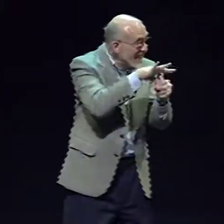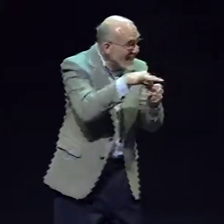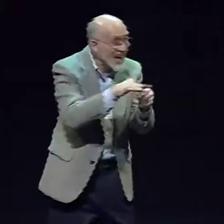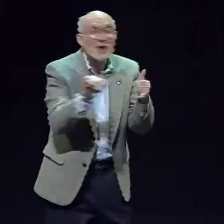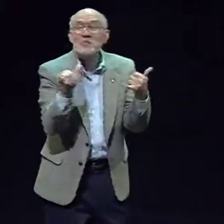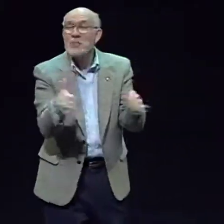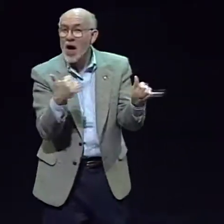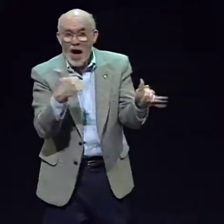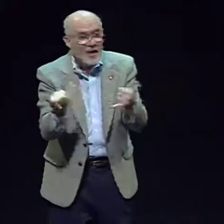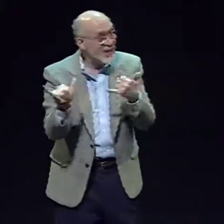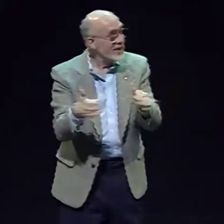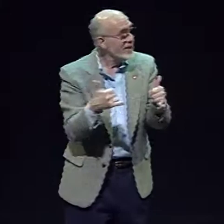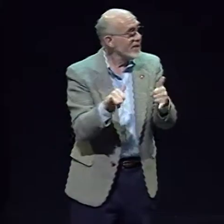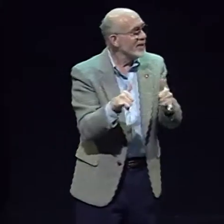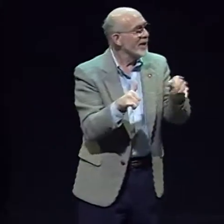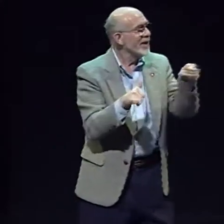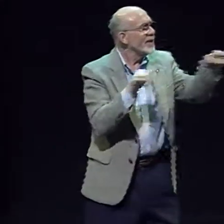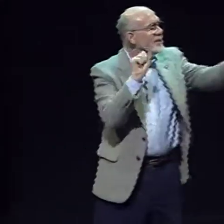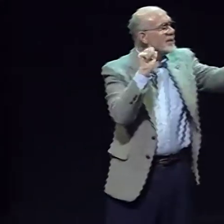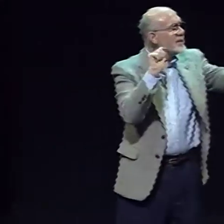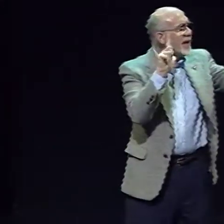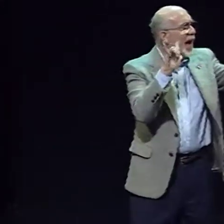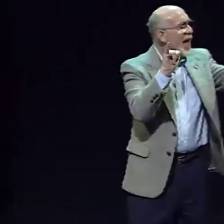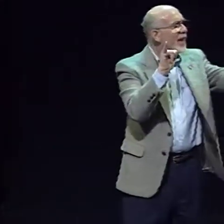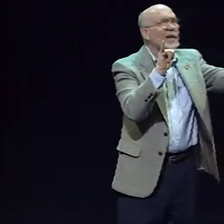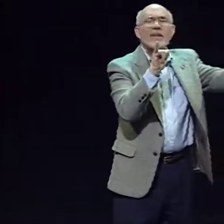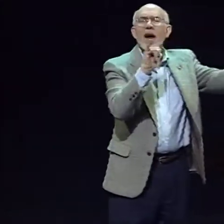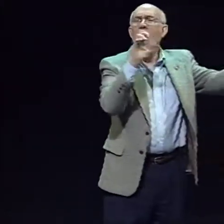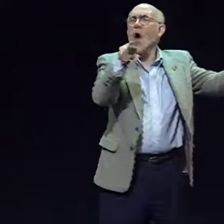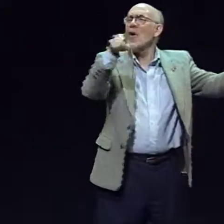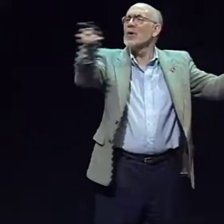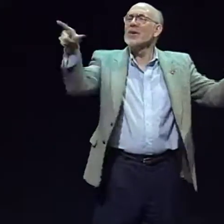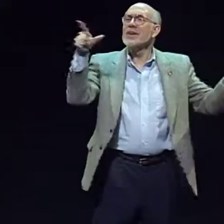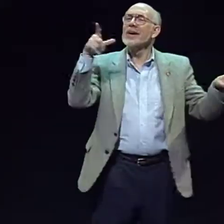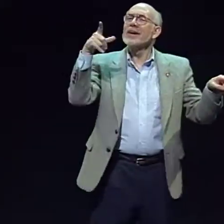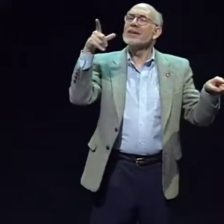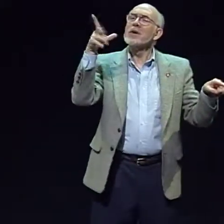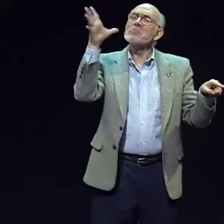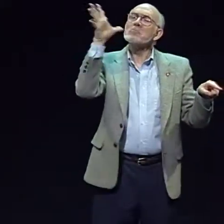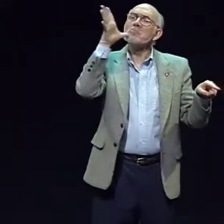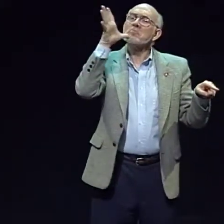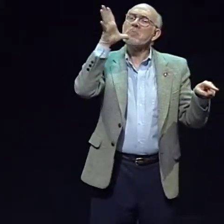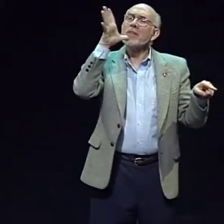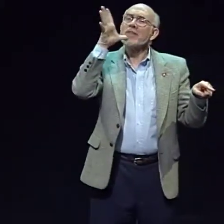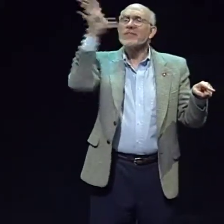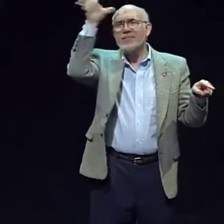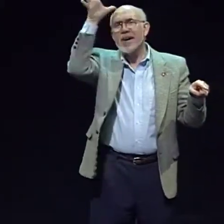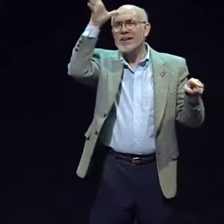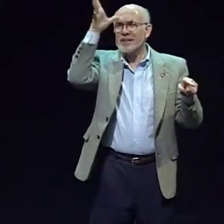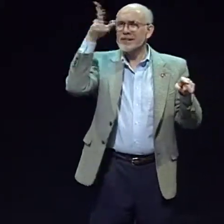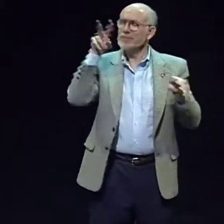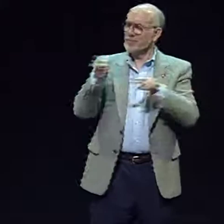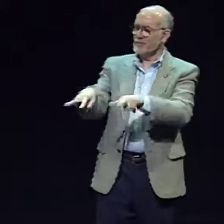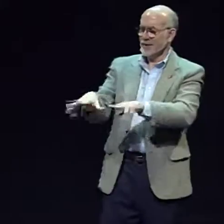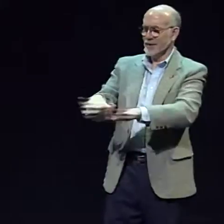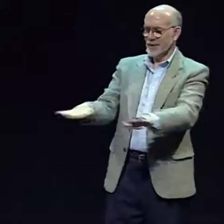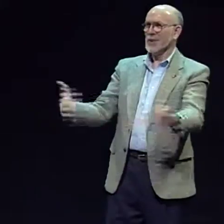YOU PLAYED TEA PARTIES WHEN YOU WERE YOUNG. SALLY OR OTHERS IN THE AUDIENCE, PARENTS,